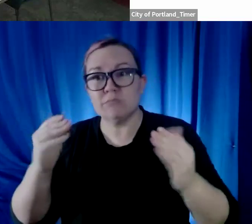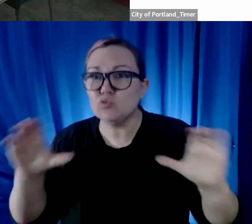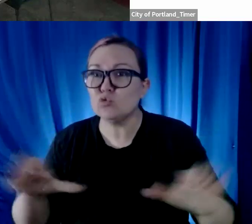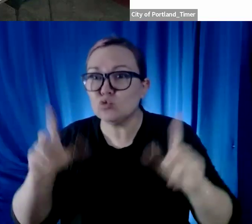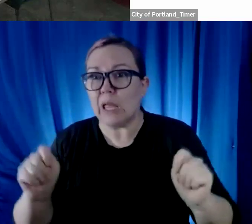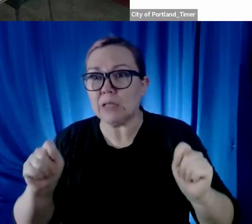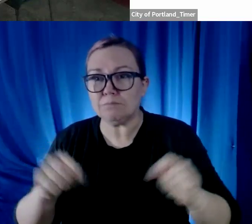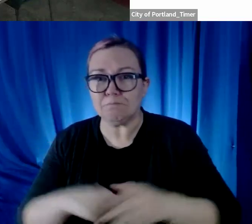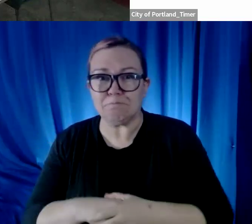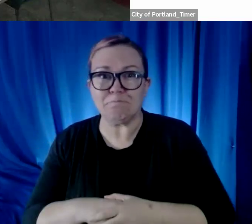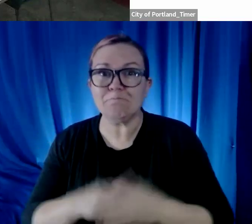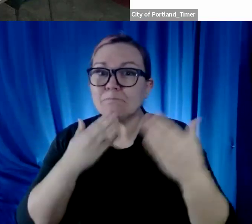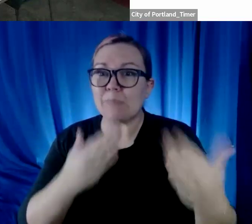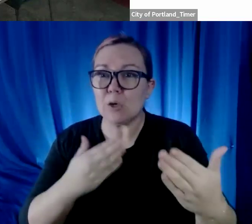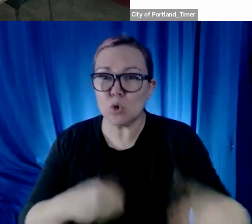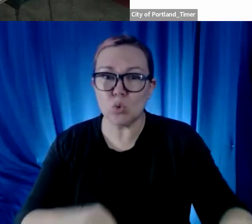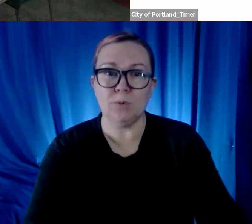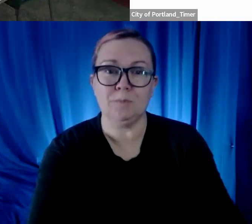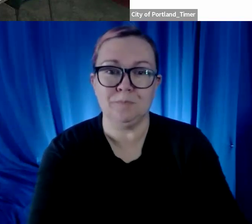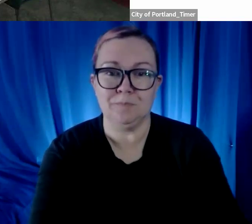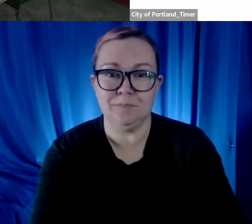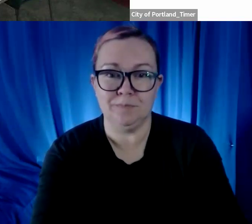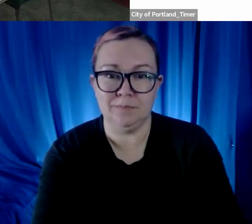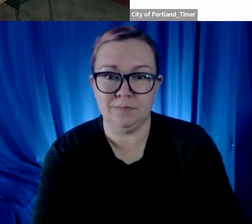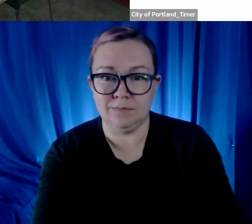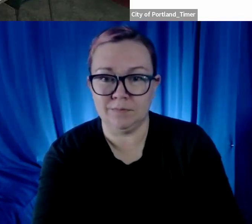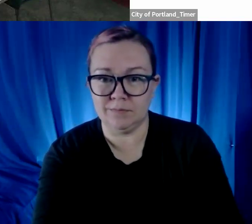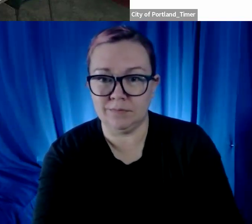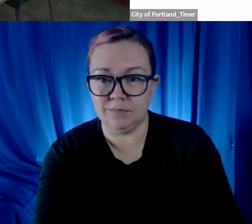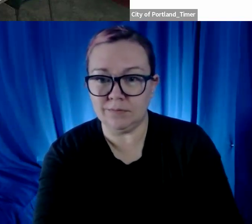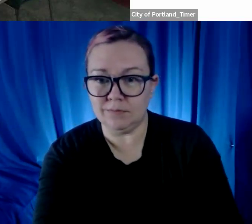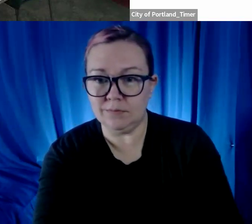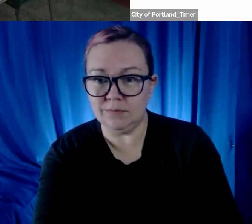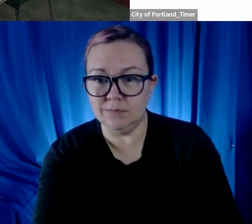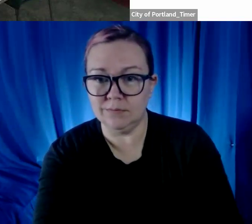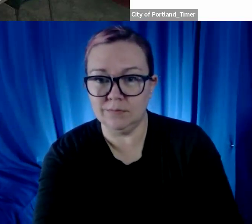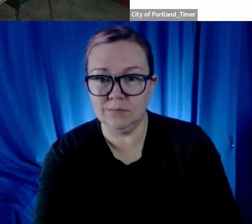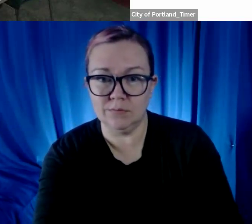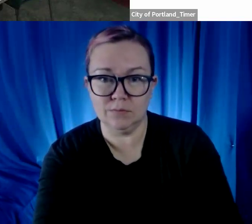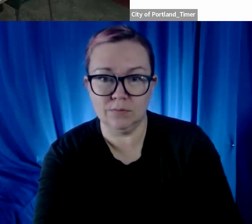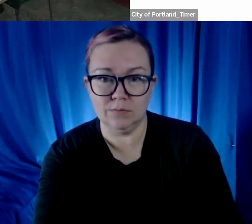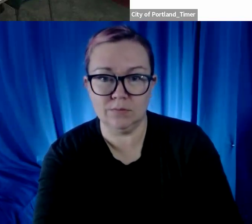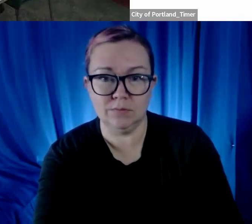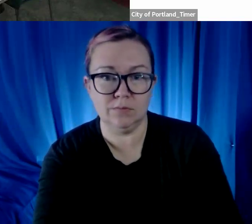Thank you.